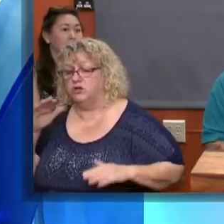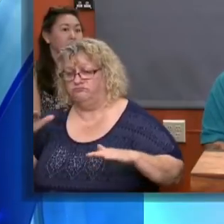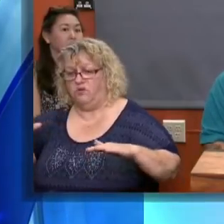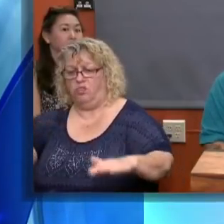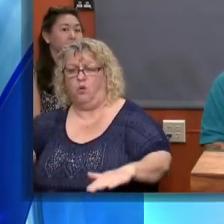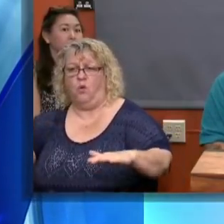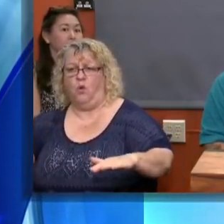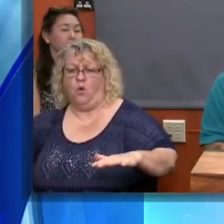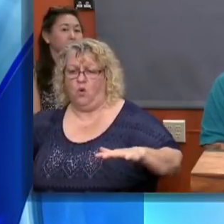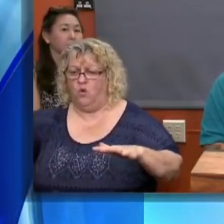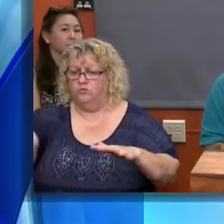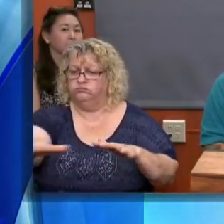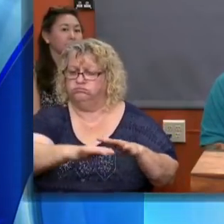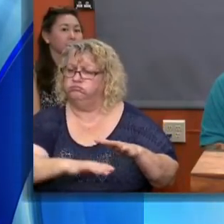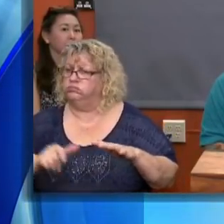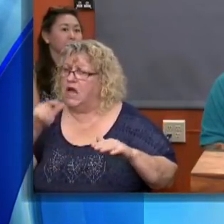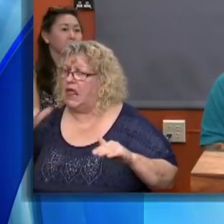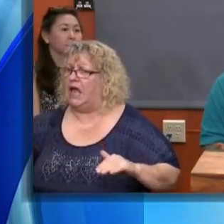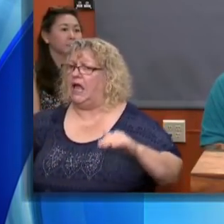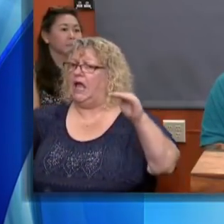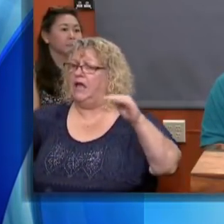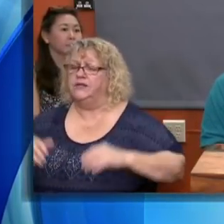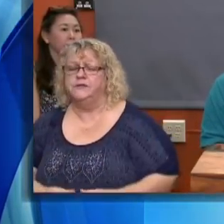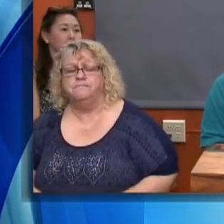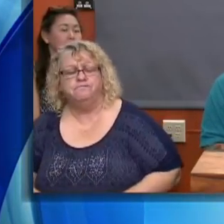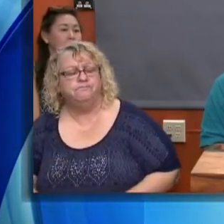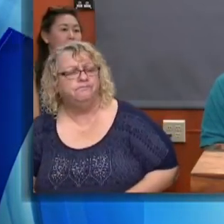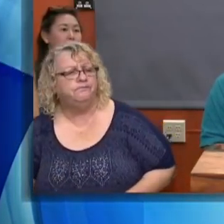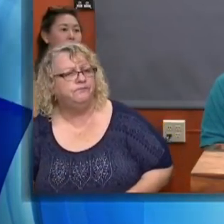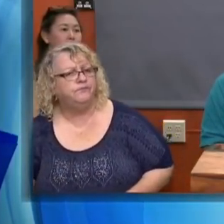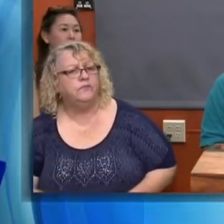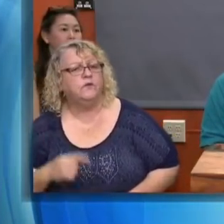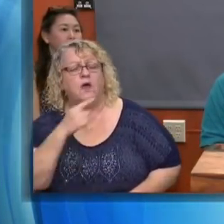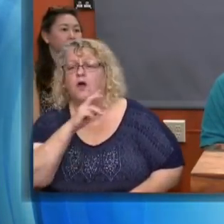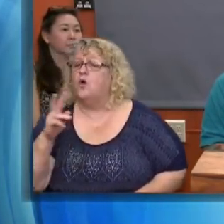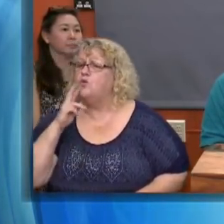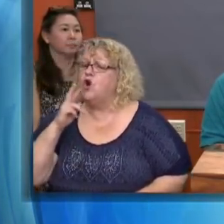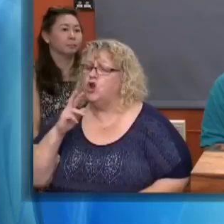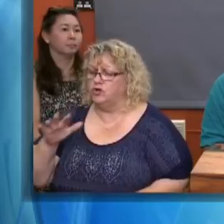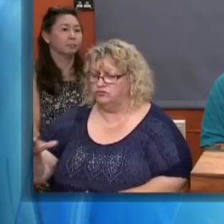IF YOU HIKED OUT THERE RECENTLY, PROBABLY SEEN THAT'S WATER LEVELS ARE PRETTY LOW IN